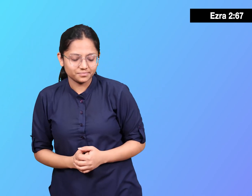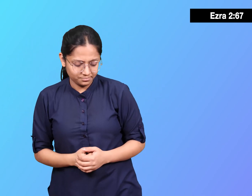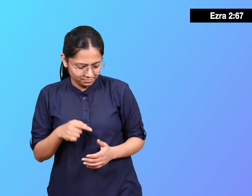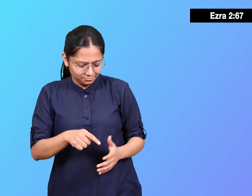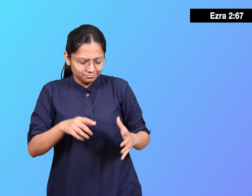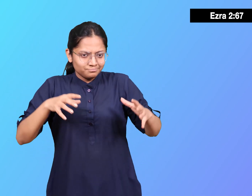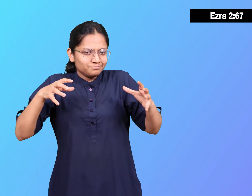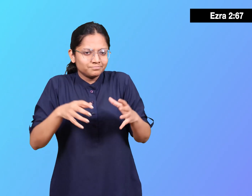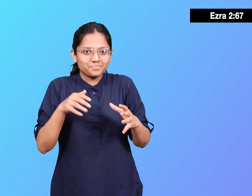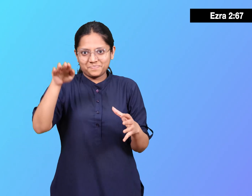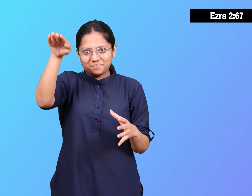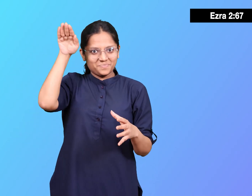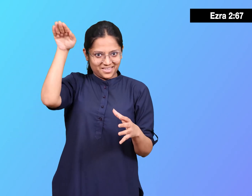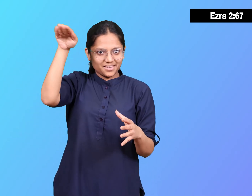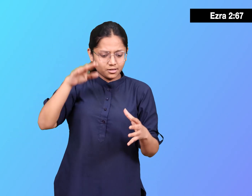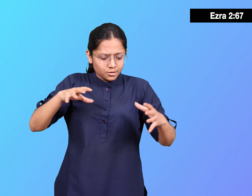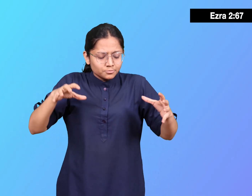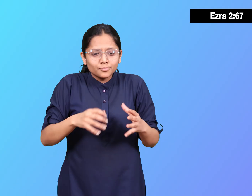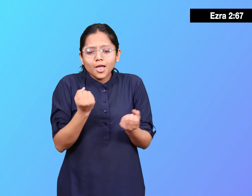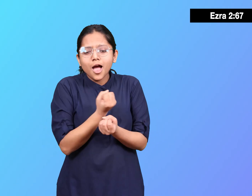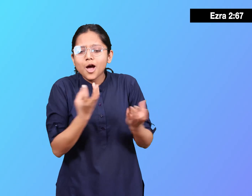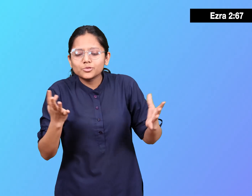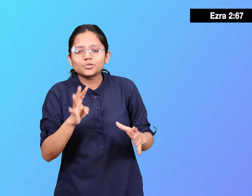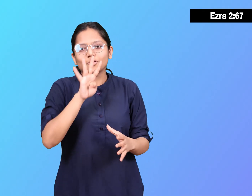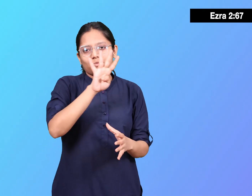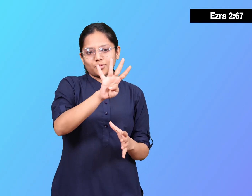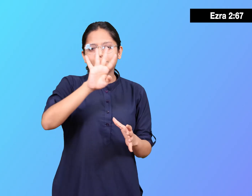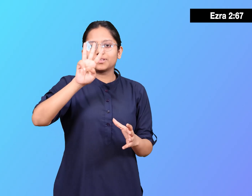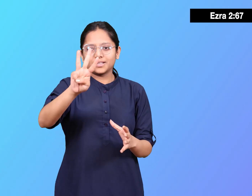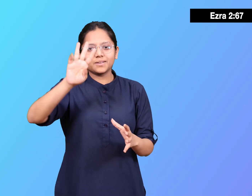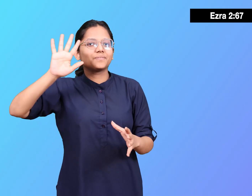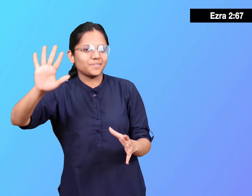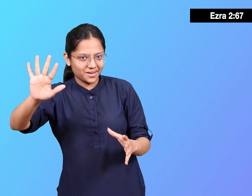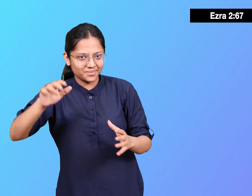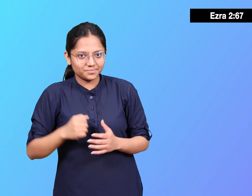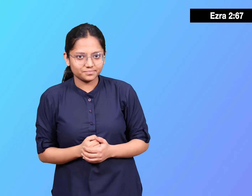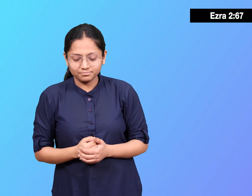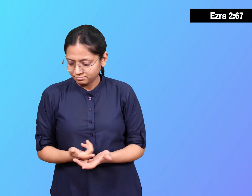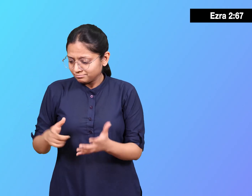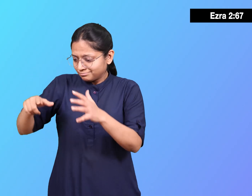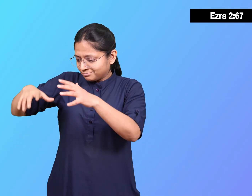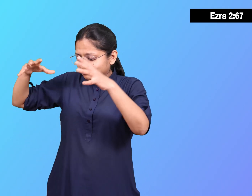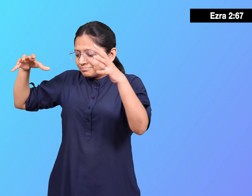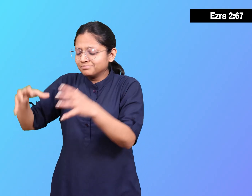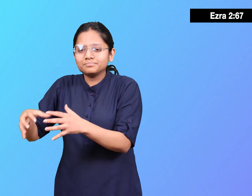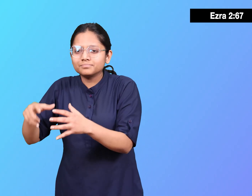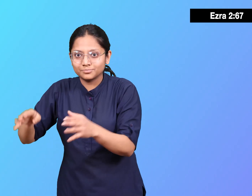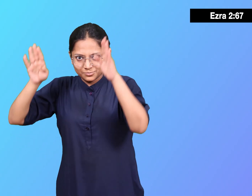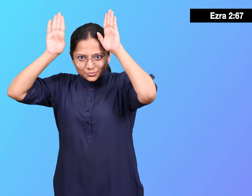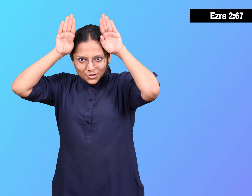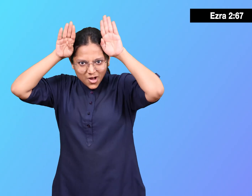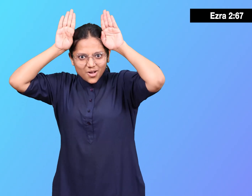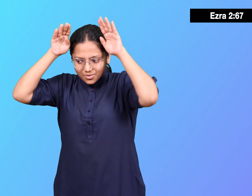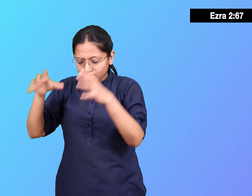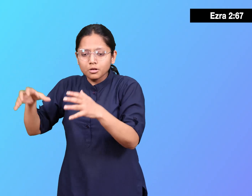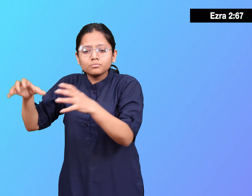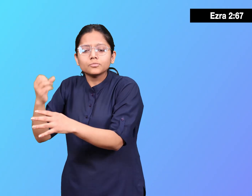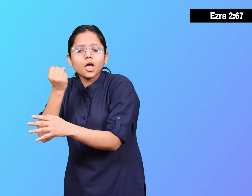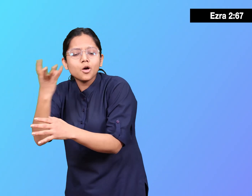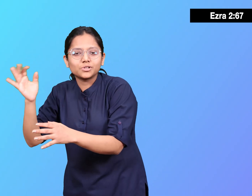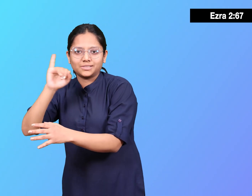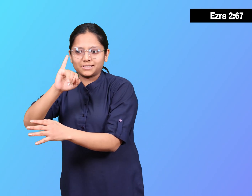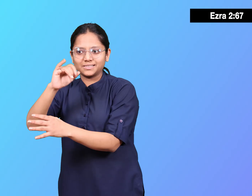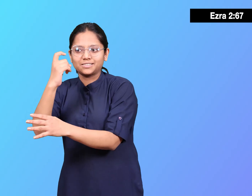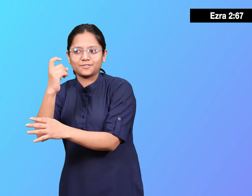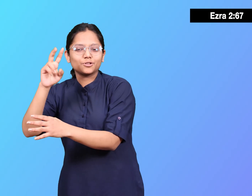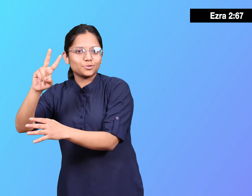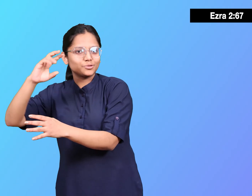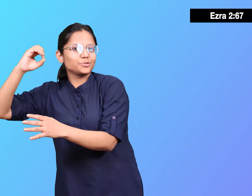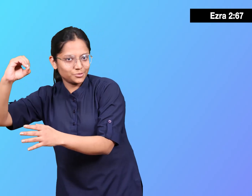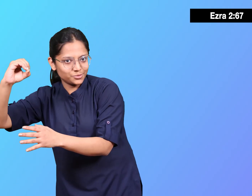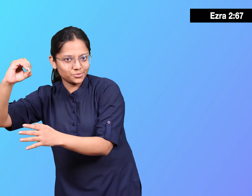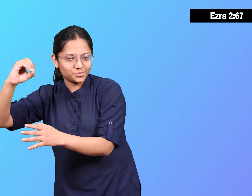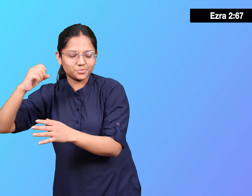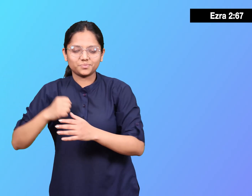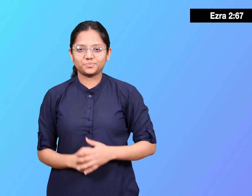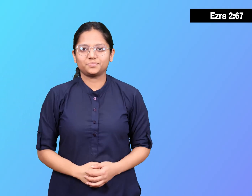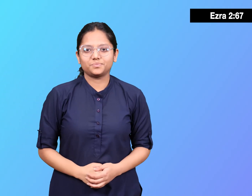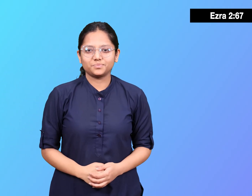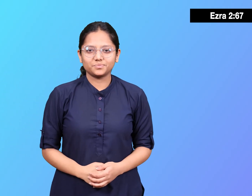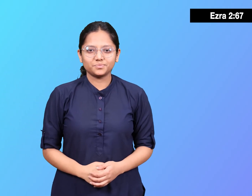435 camels and 6720 donkeys.